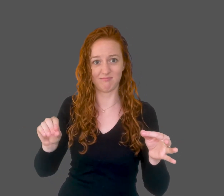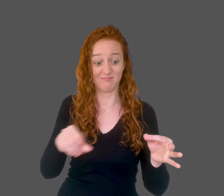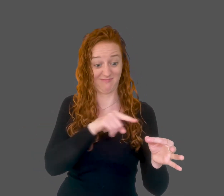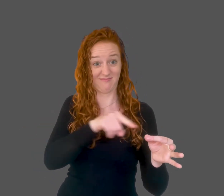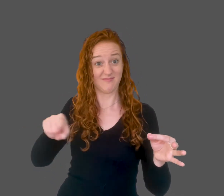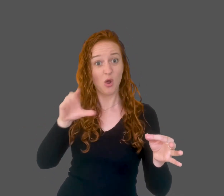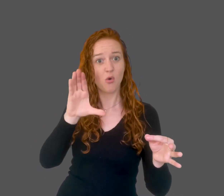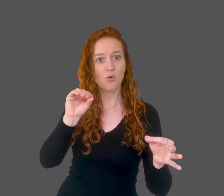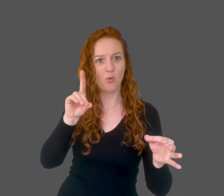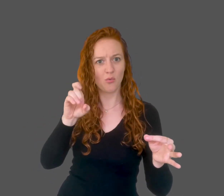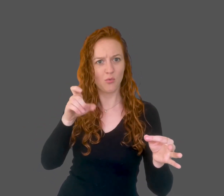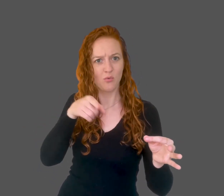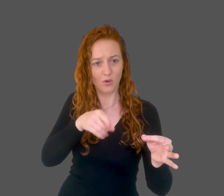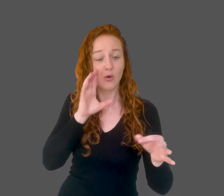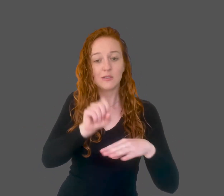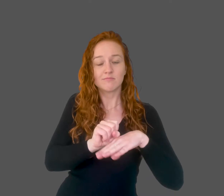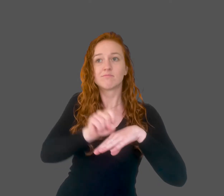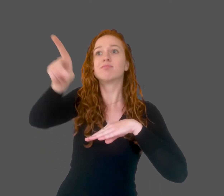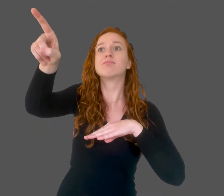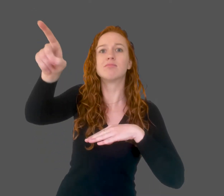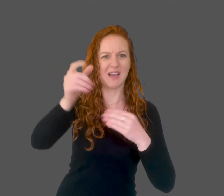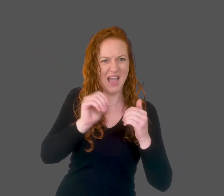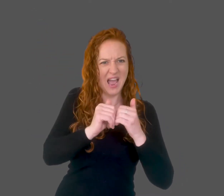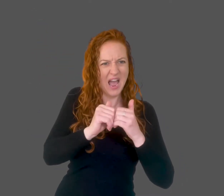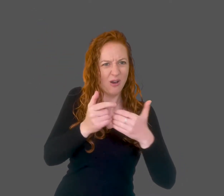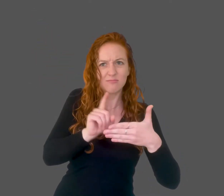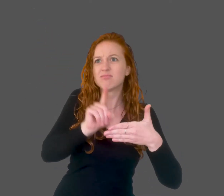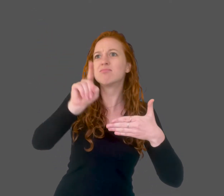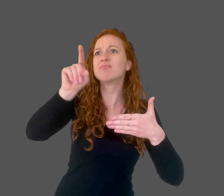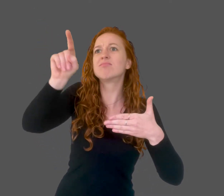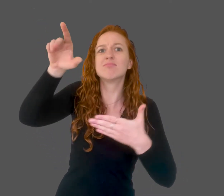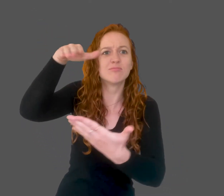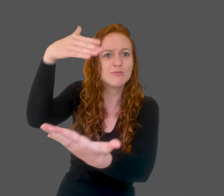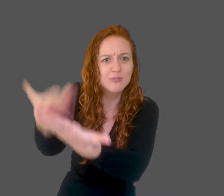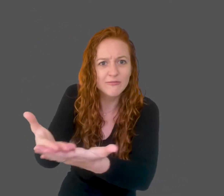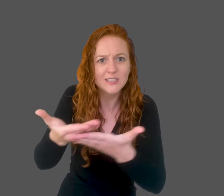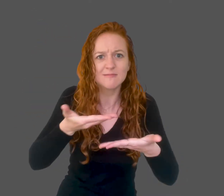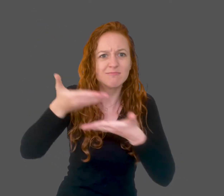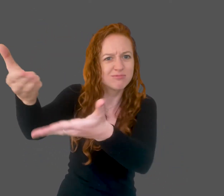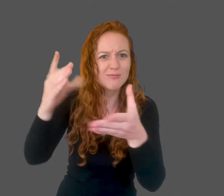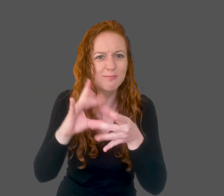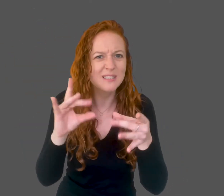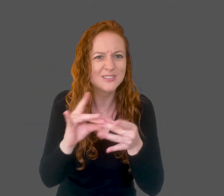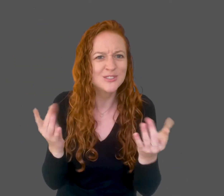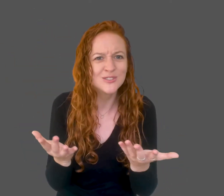How does this code start its journey to the destination?